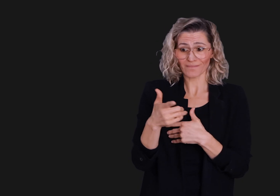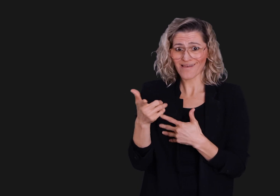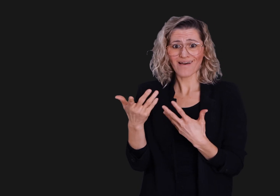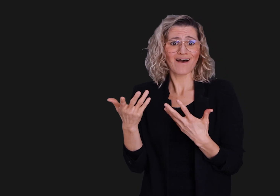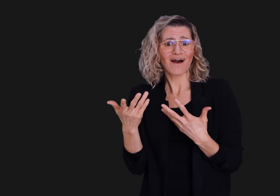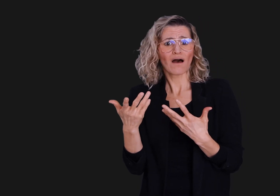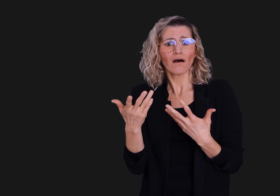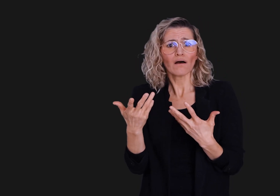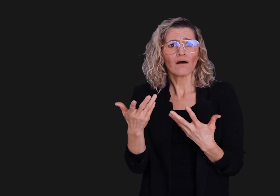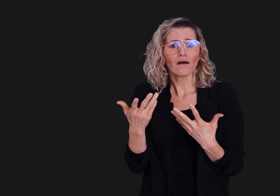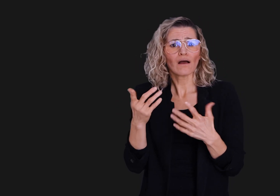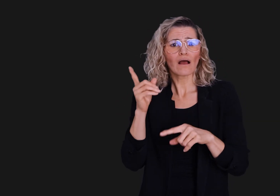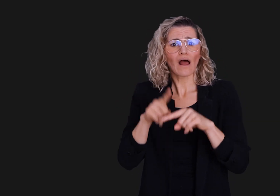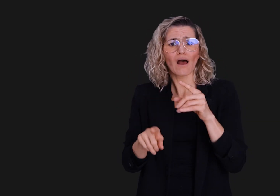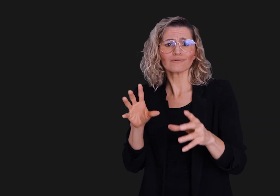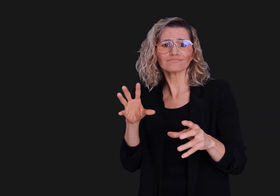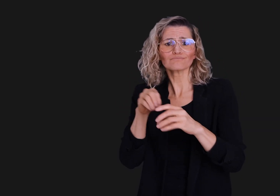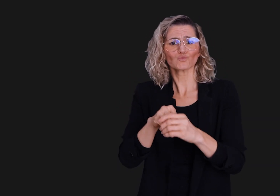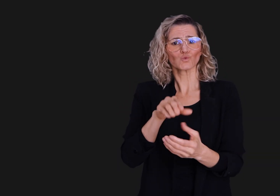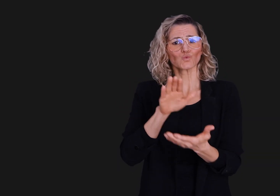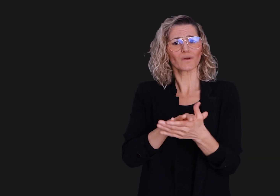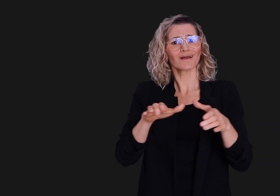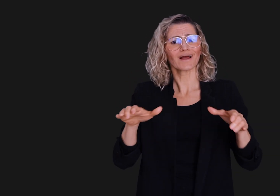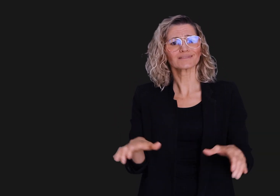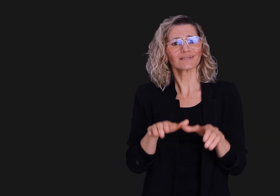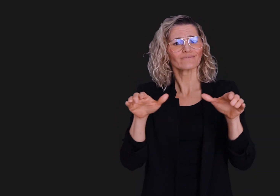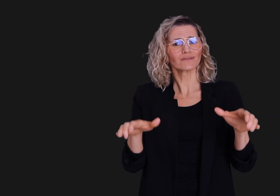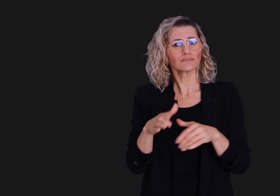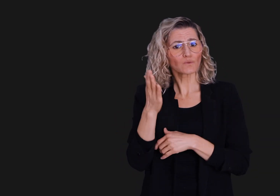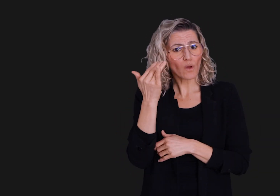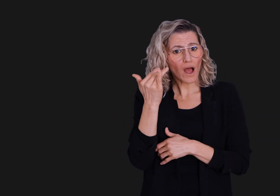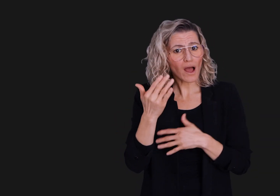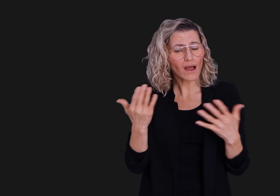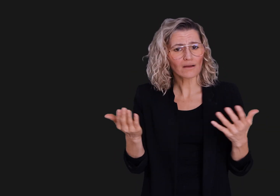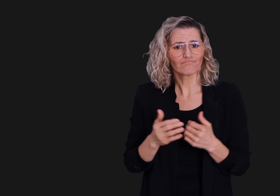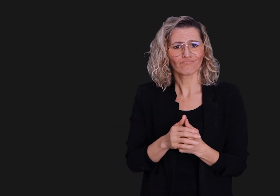outside of the classroom.